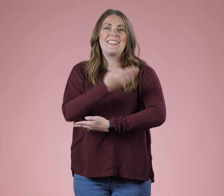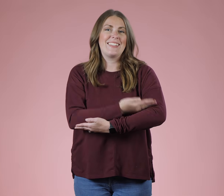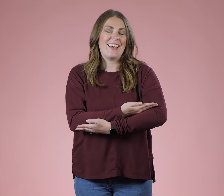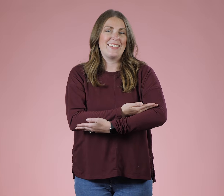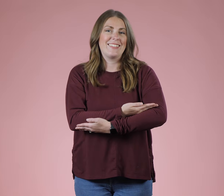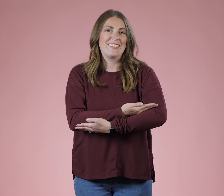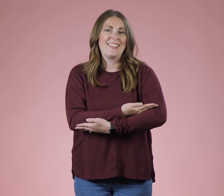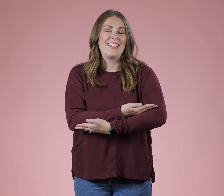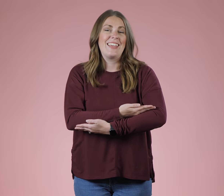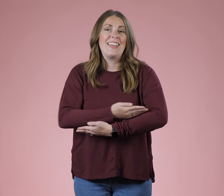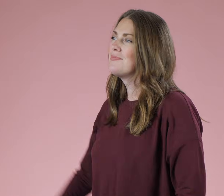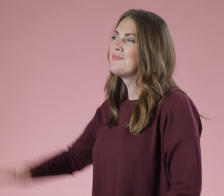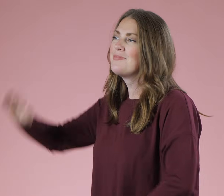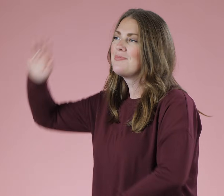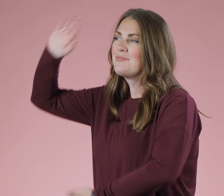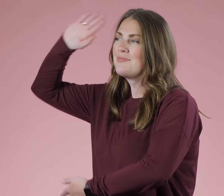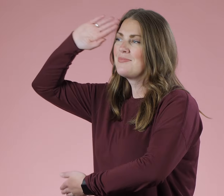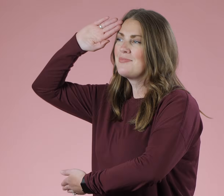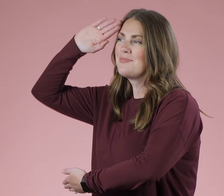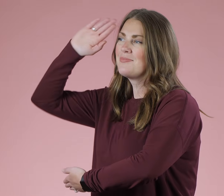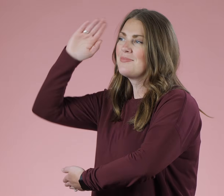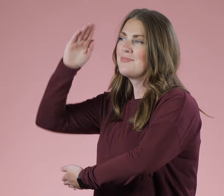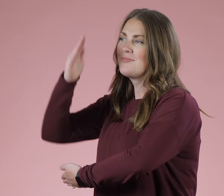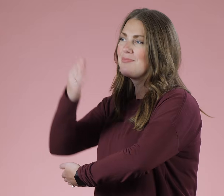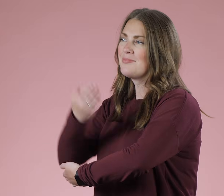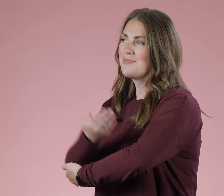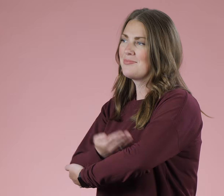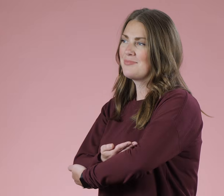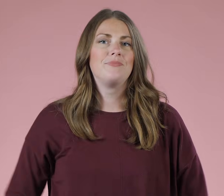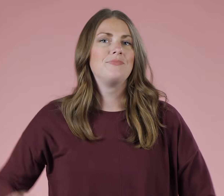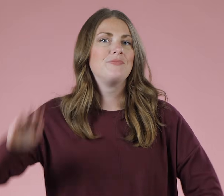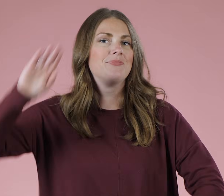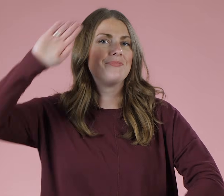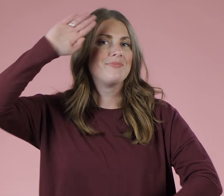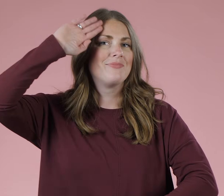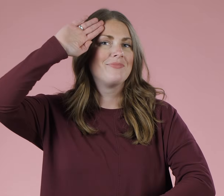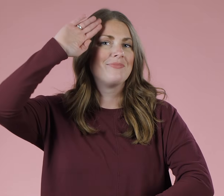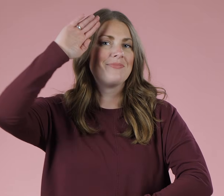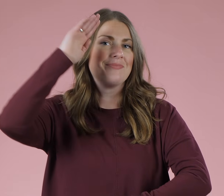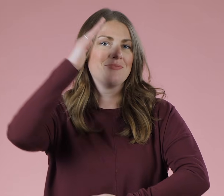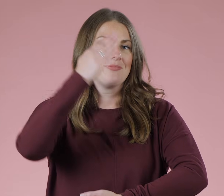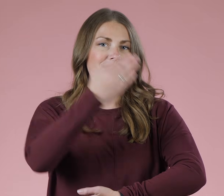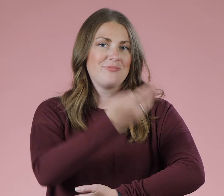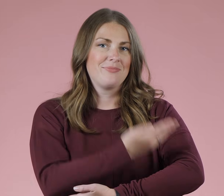Son. It's a flat B hand from the top of your forehead coming down